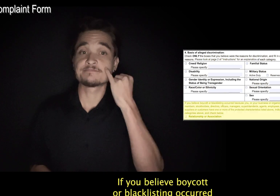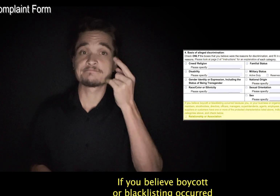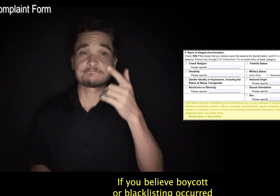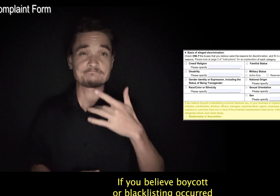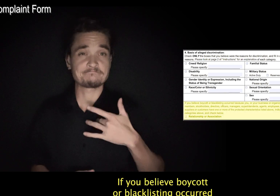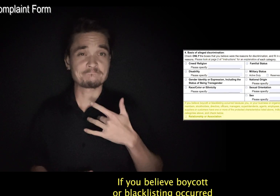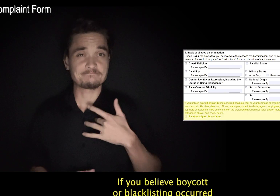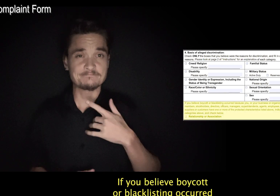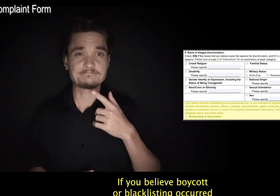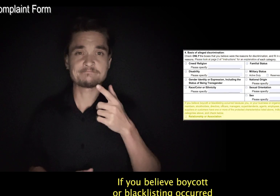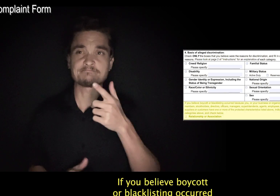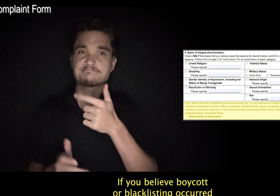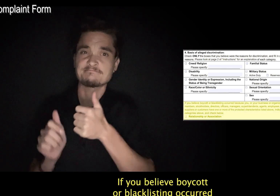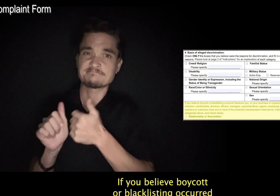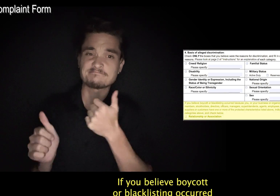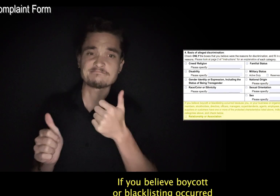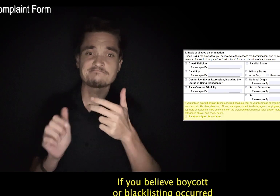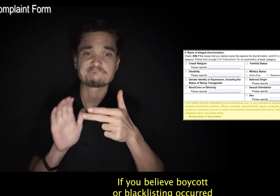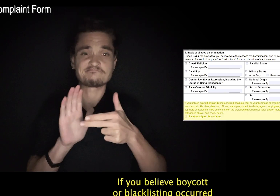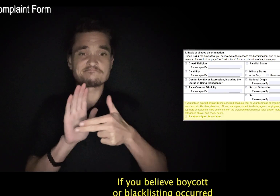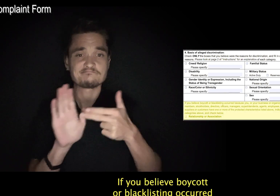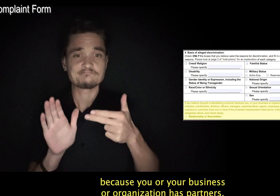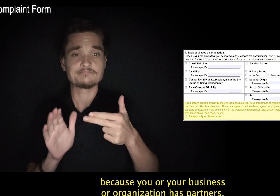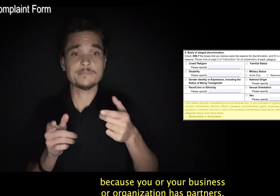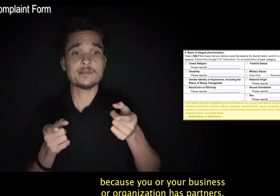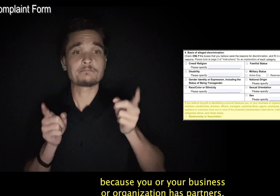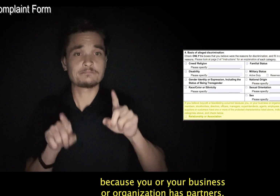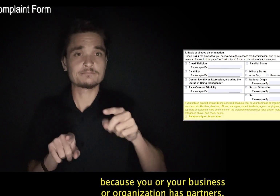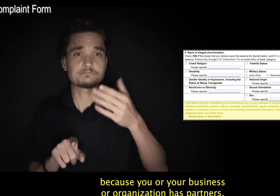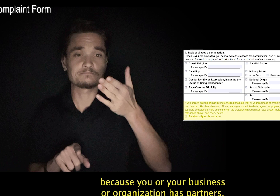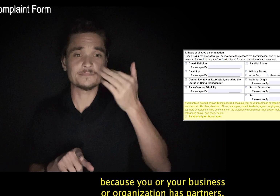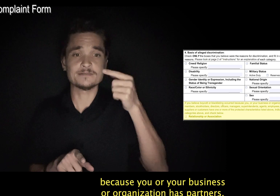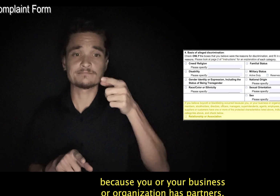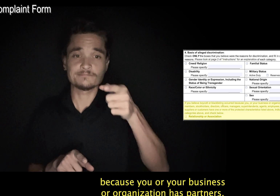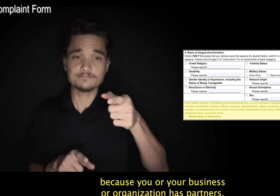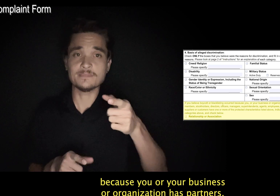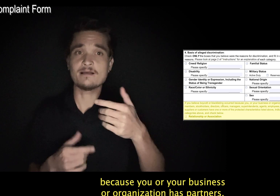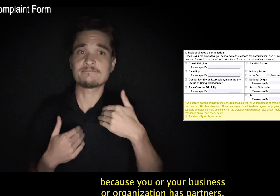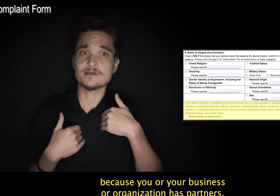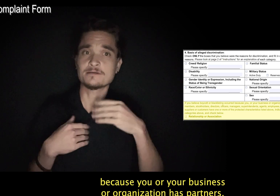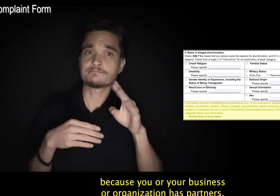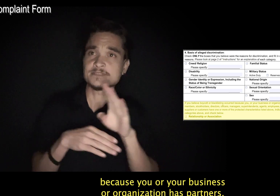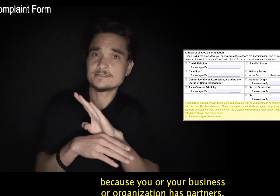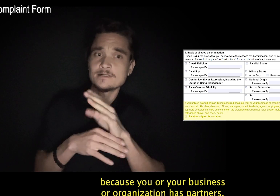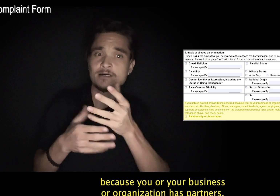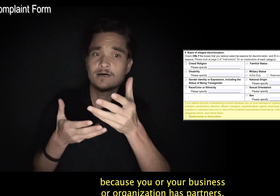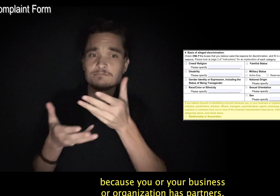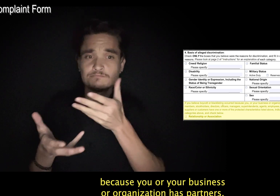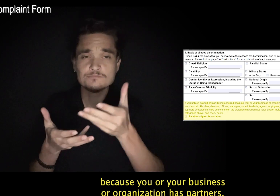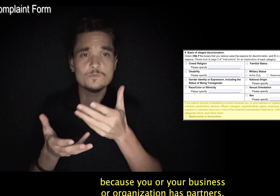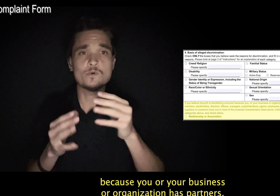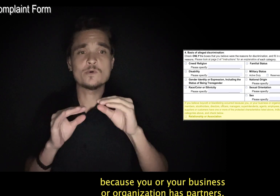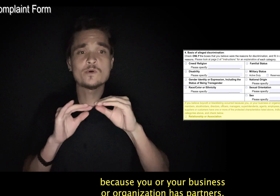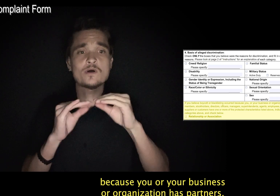If you believe boycott or blacklisting occurred because you or your business or organization has partners.